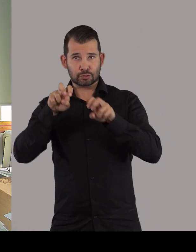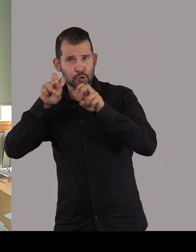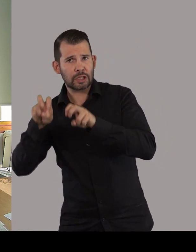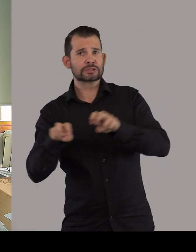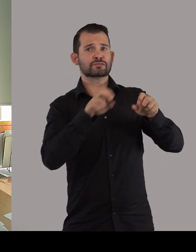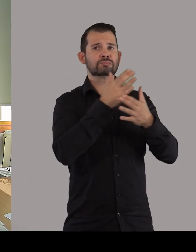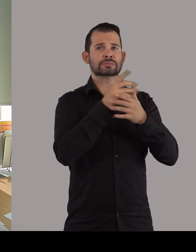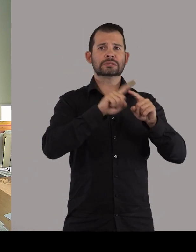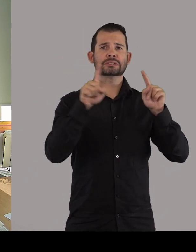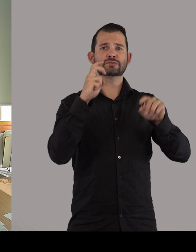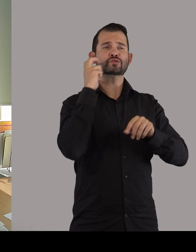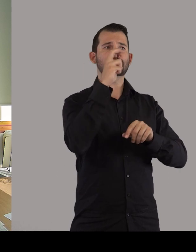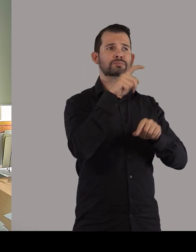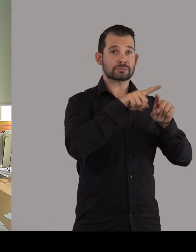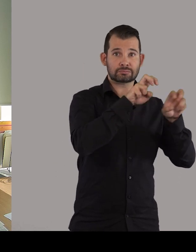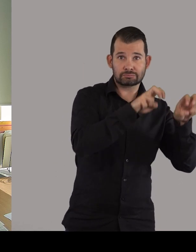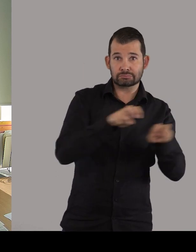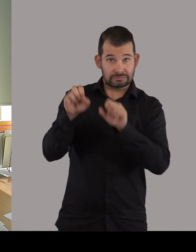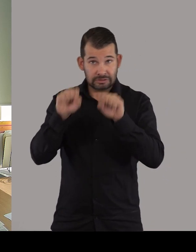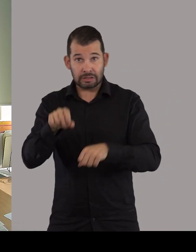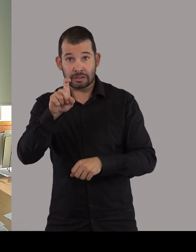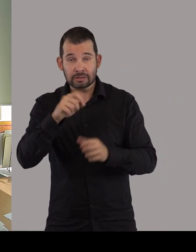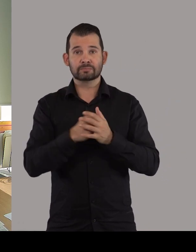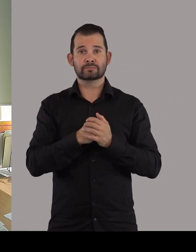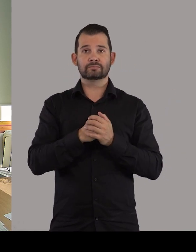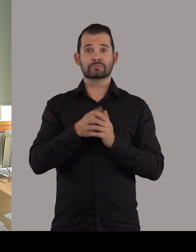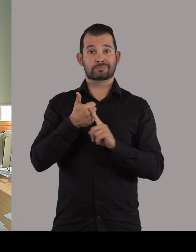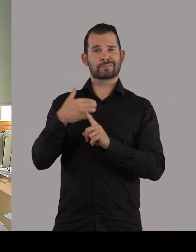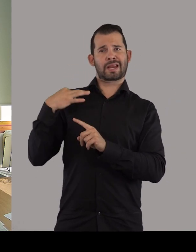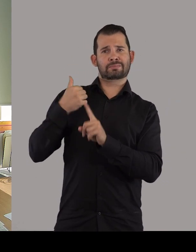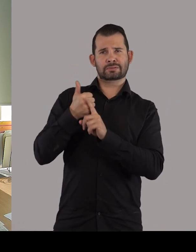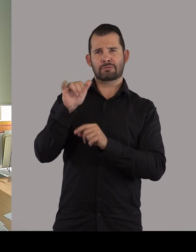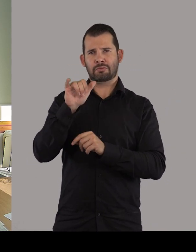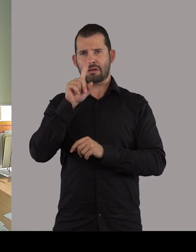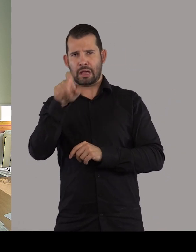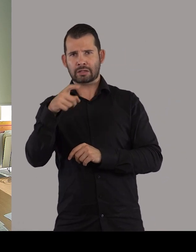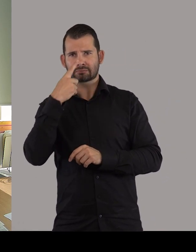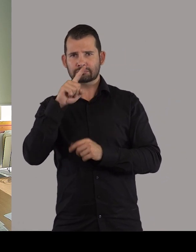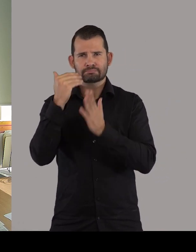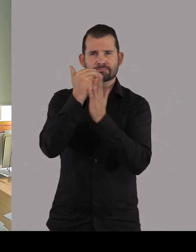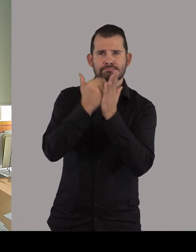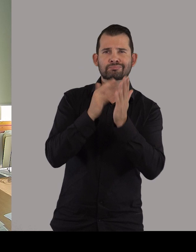can transfer between different modes of transportation. The application also asks